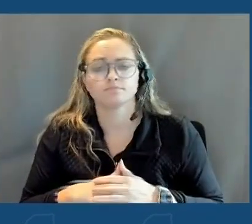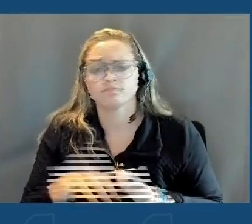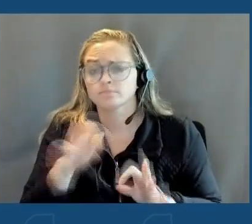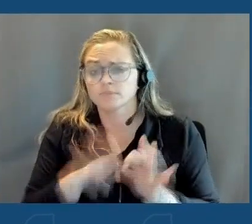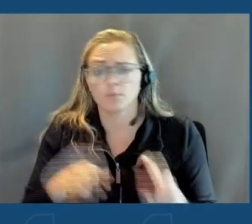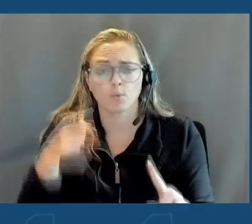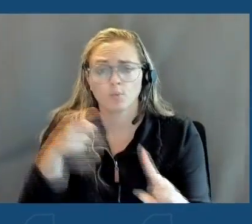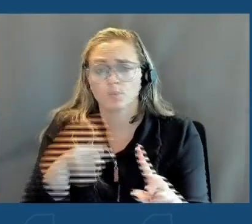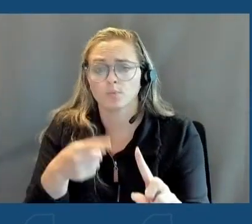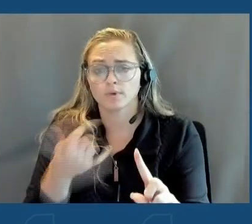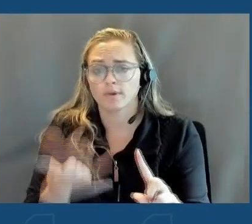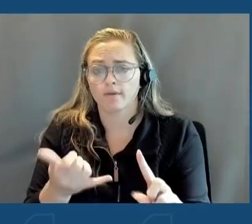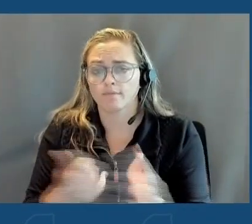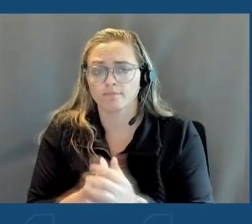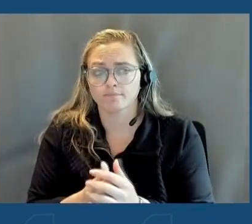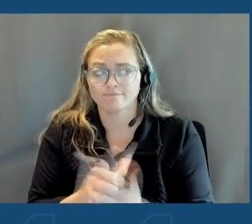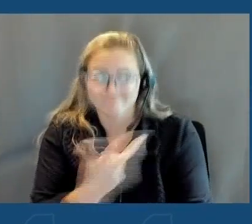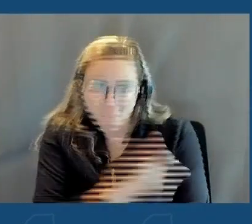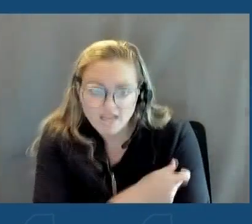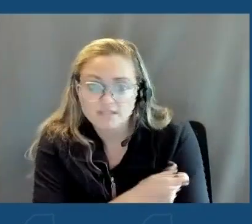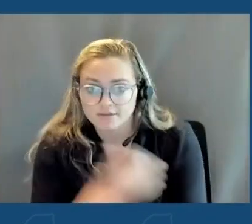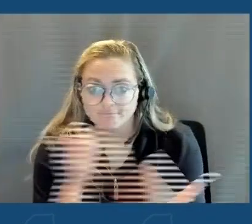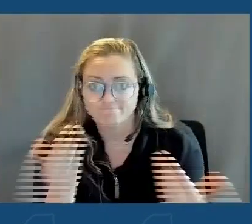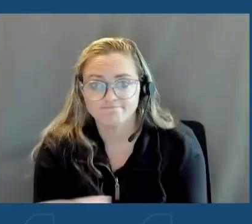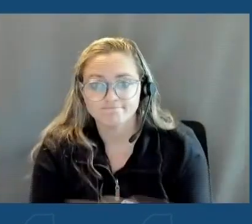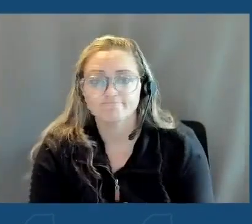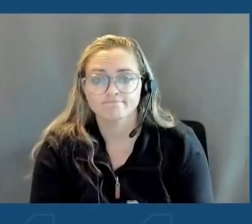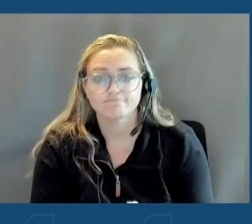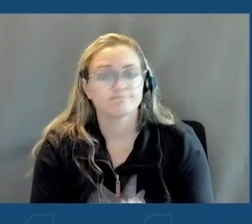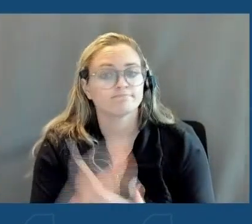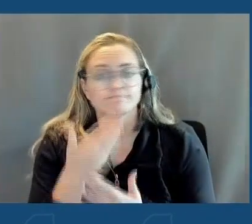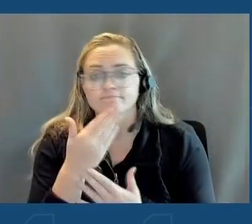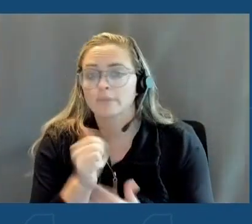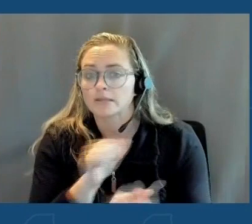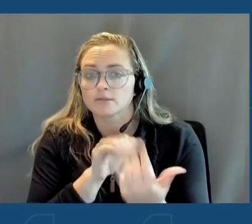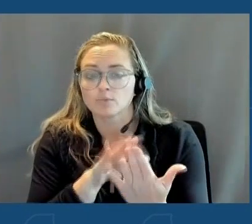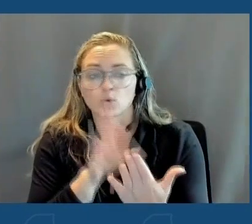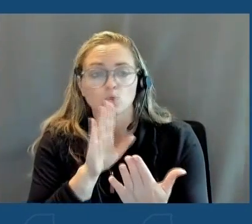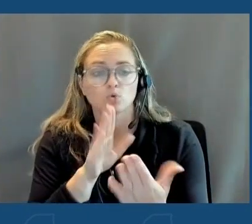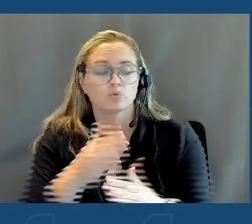RESEARCHERS AND COMPANIES HAVE TO GET AHEAD OF, THE VIRUS EVOLVES AND SO MUST OUR